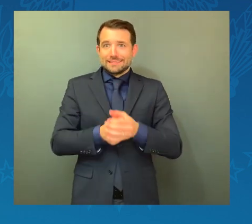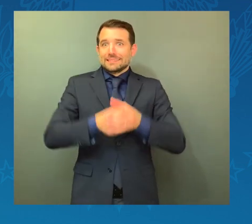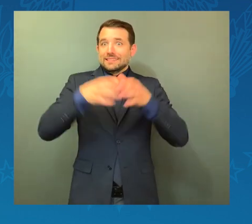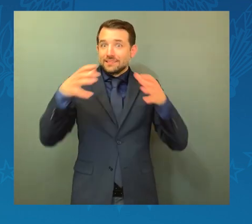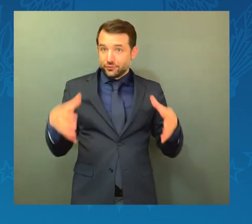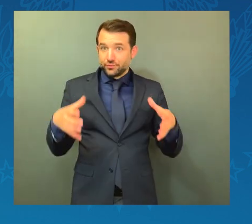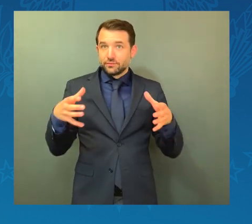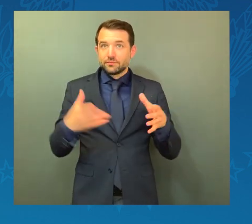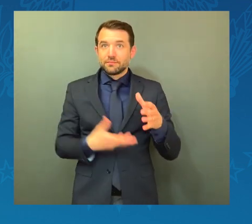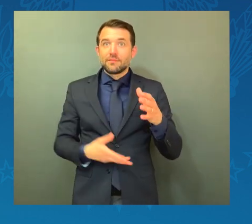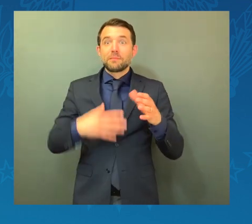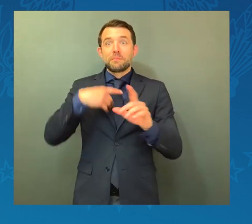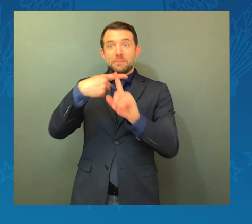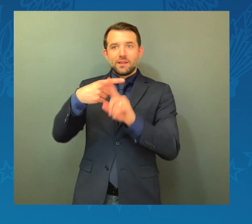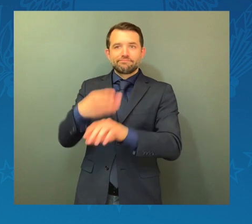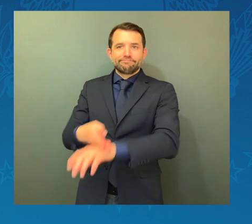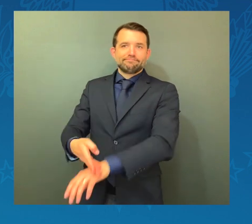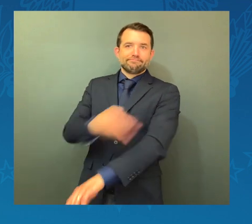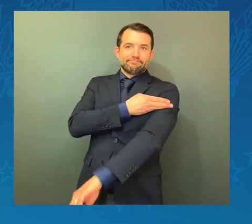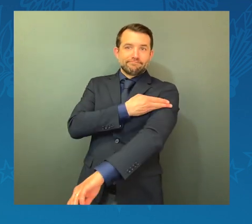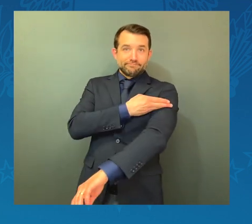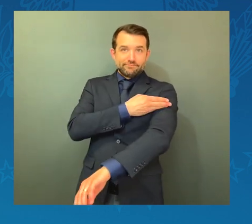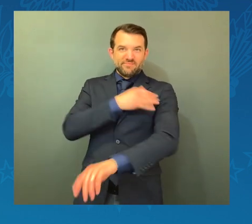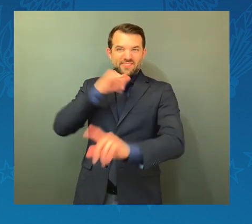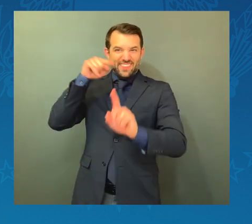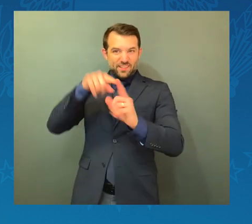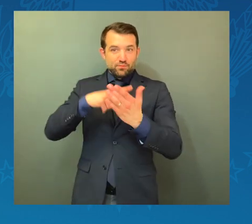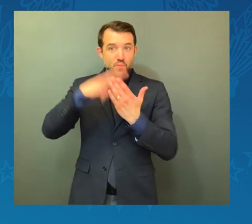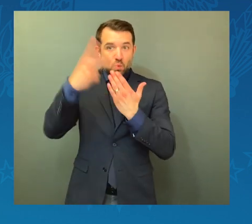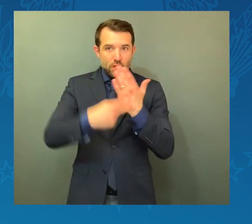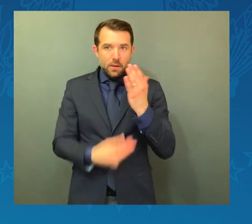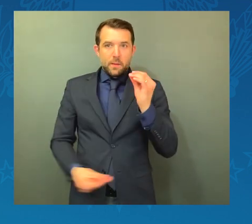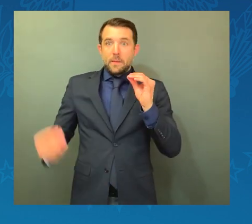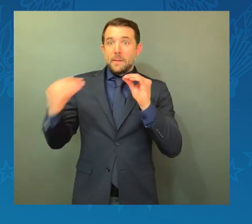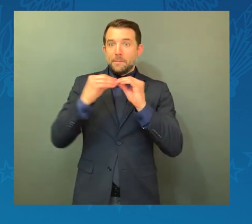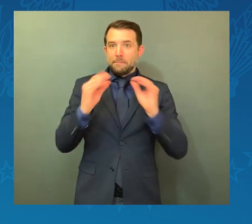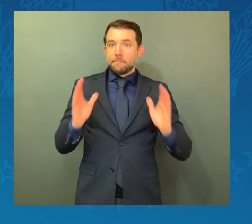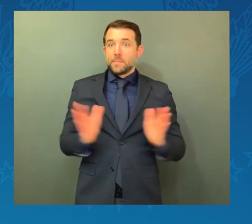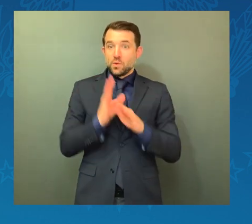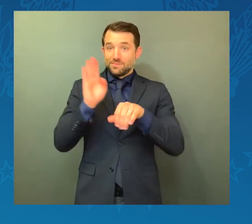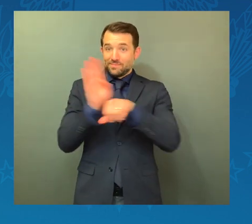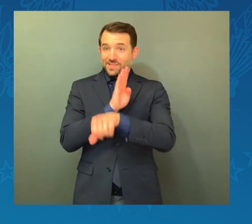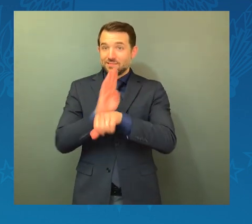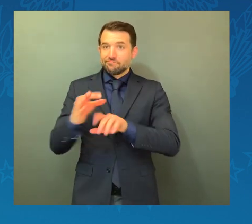so that more small businesses will be able to benefit. And our work does not stop there.